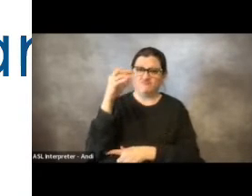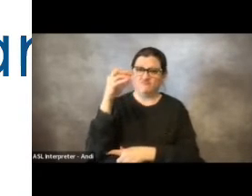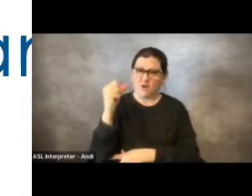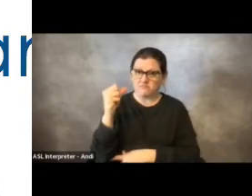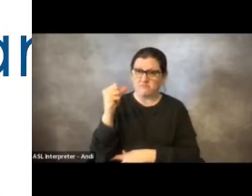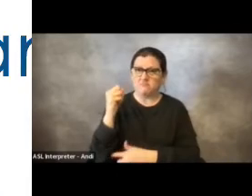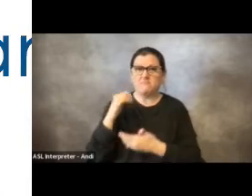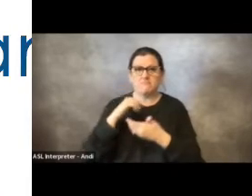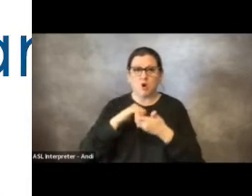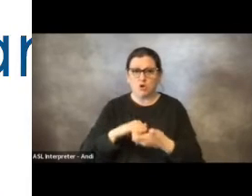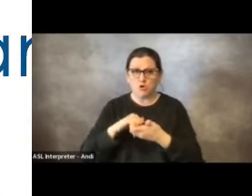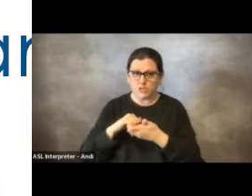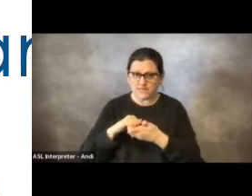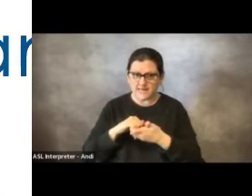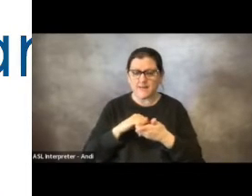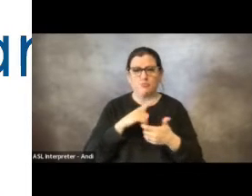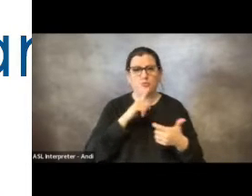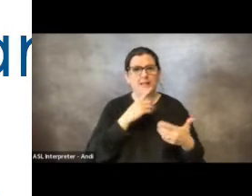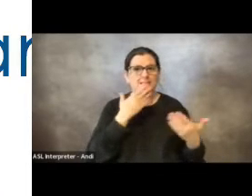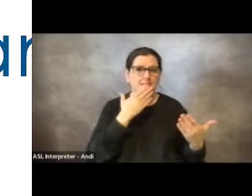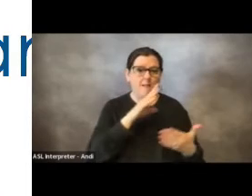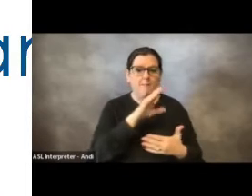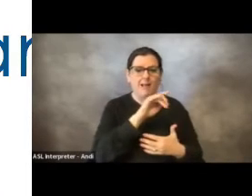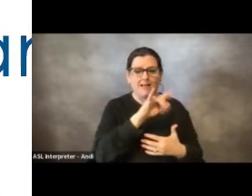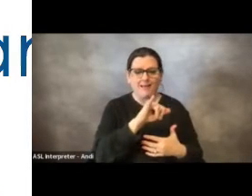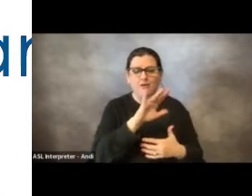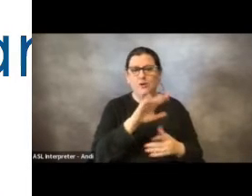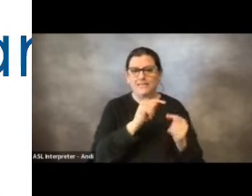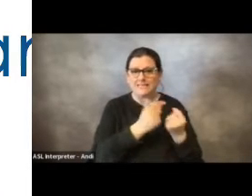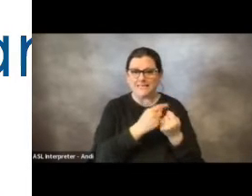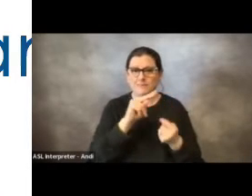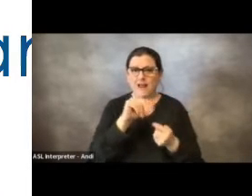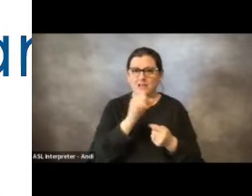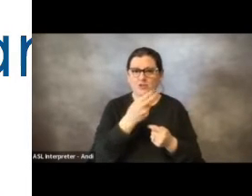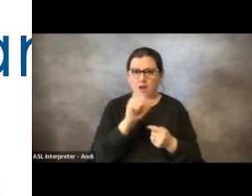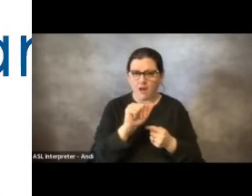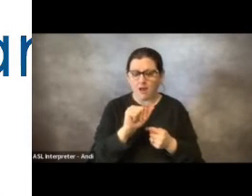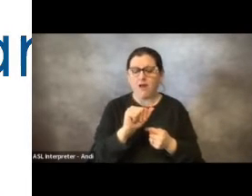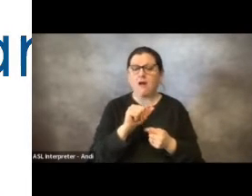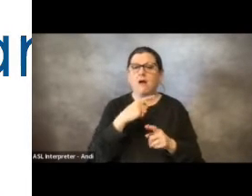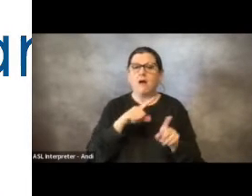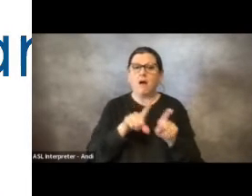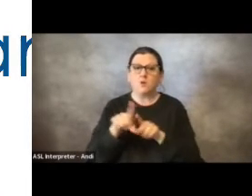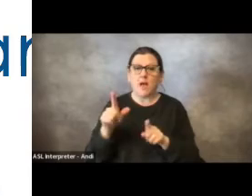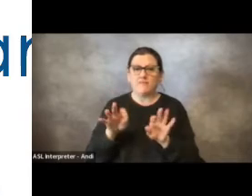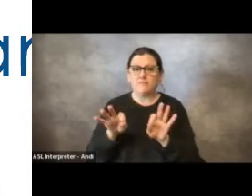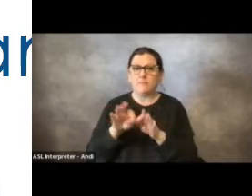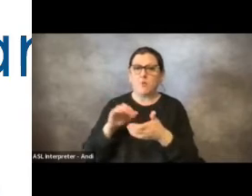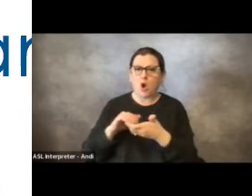grateful to Becky and the team at NASHIA for joining us in the LINK Center. We also have key partners with the National Association of State Mental